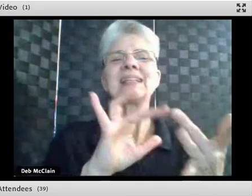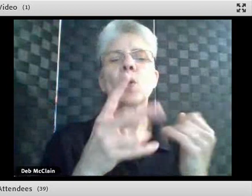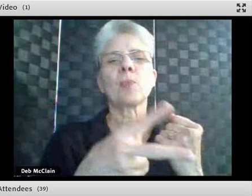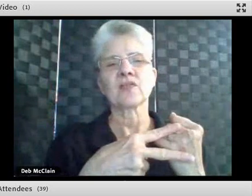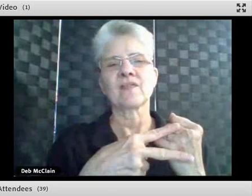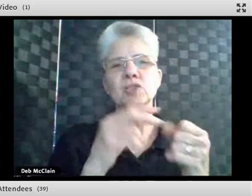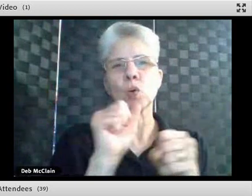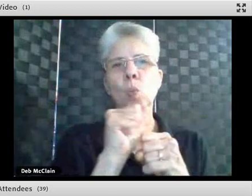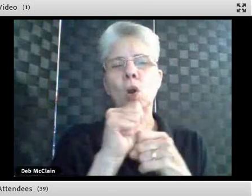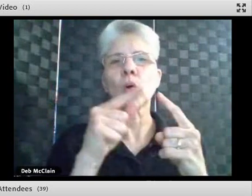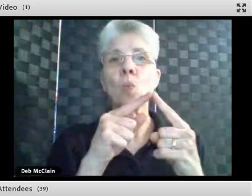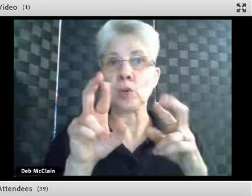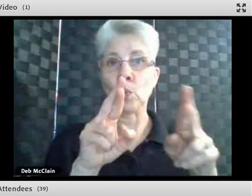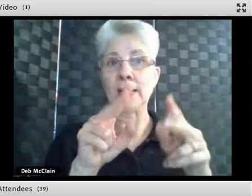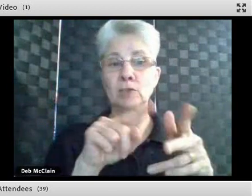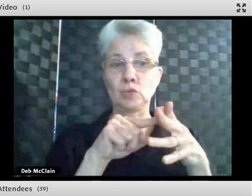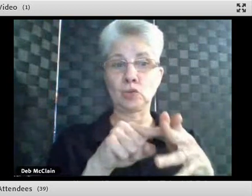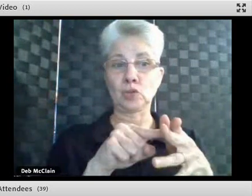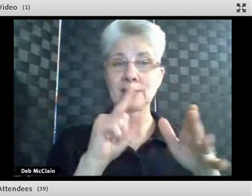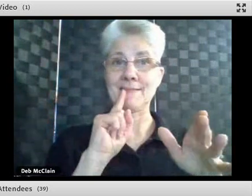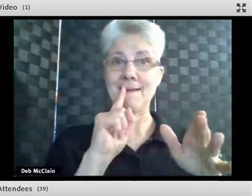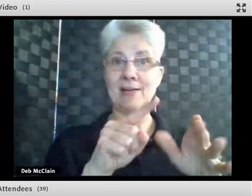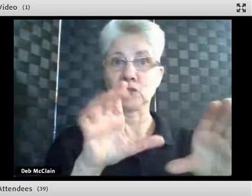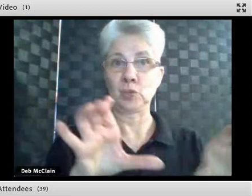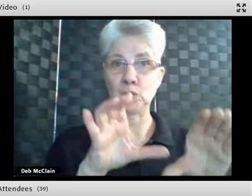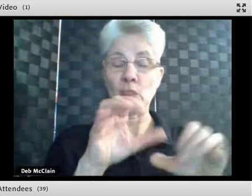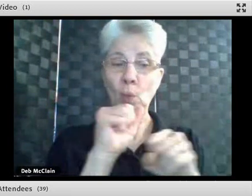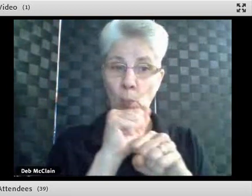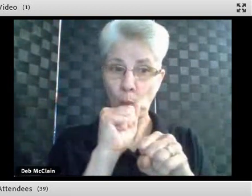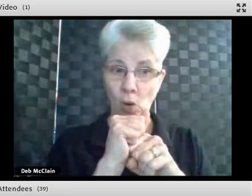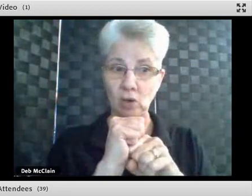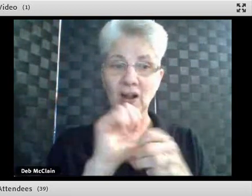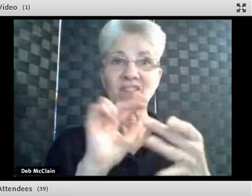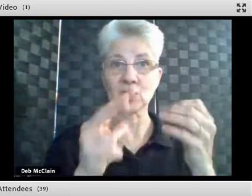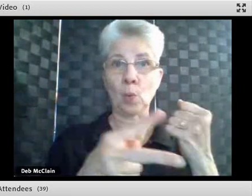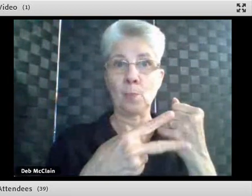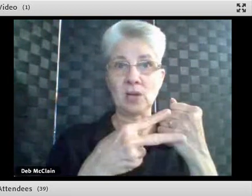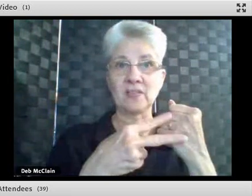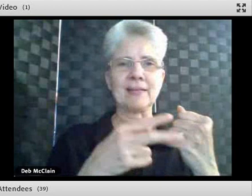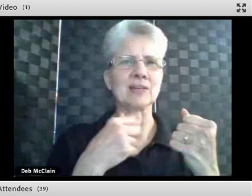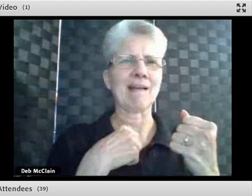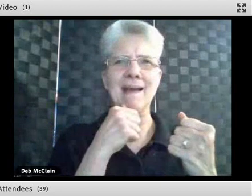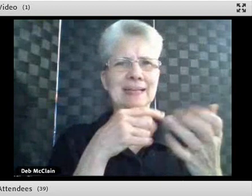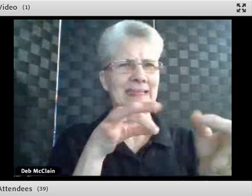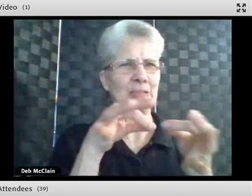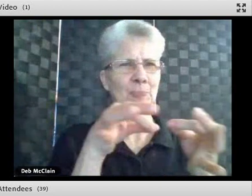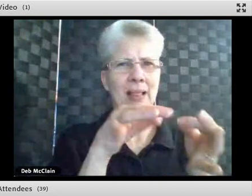So once you are ready to start to actually do the work of digital preservation, which I didn't touch on here